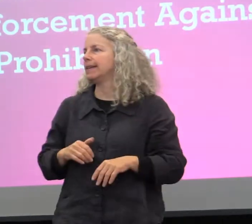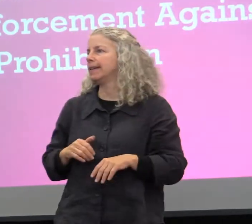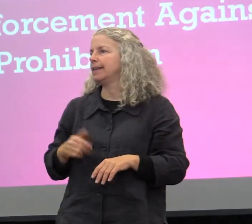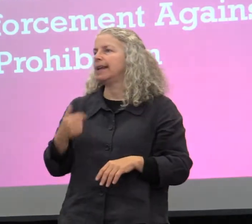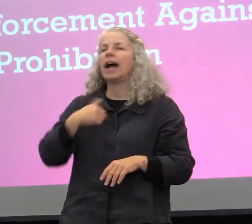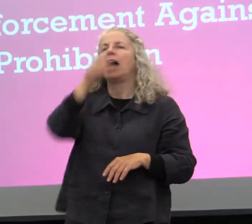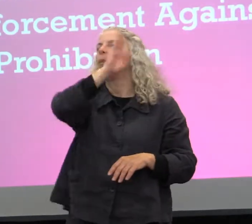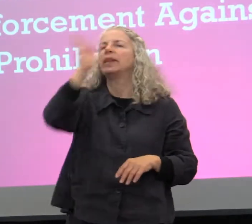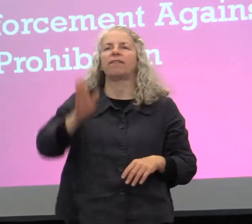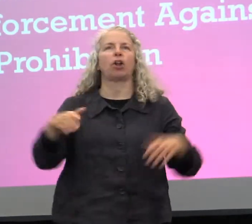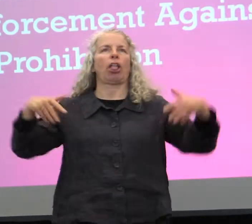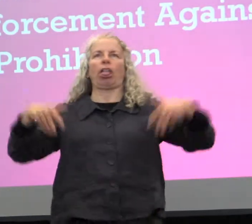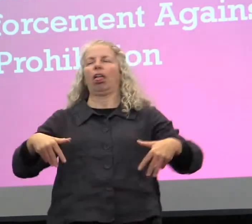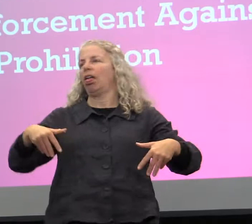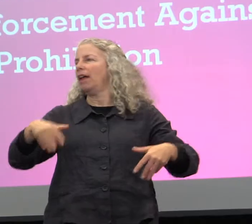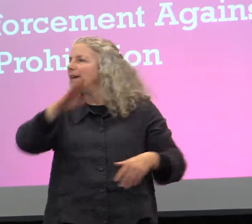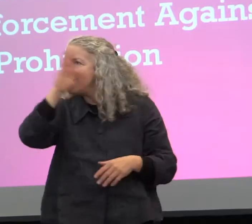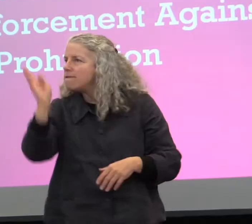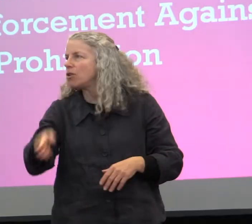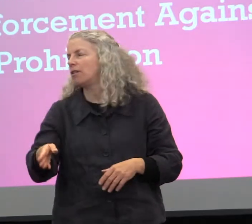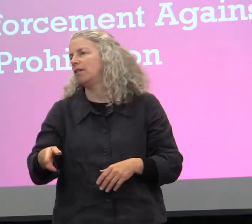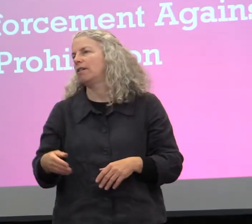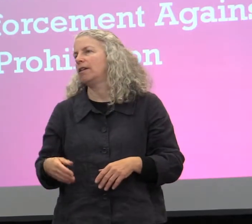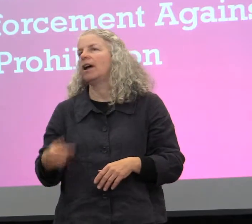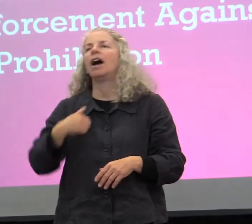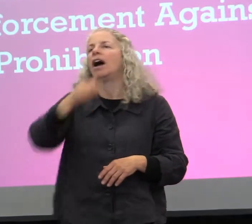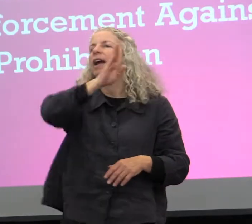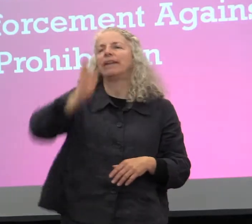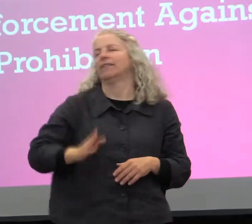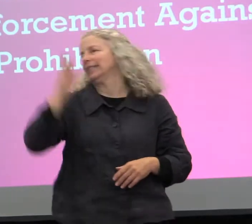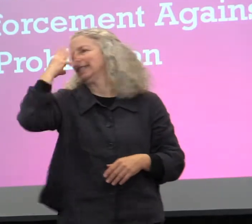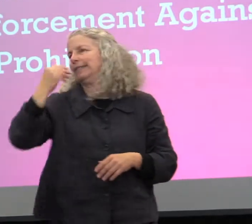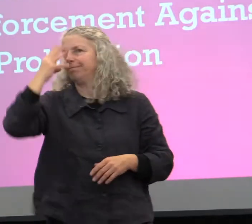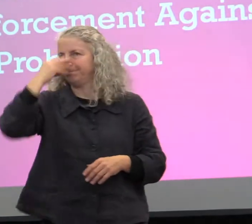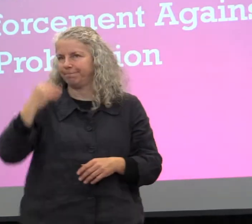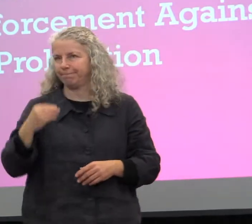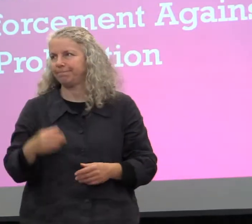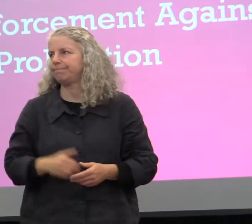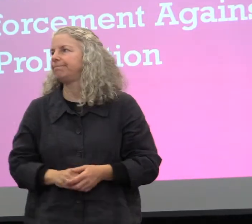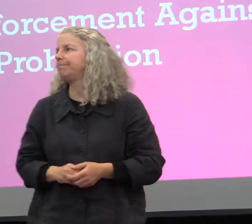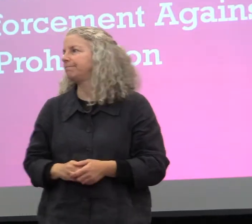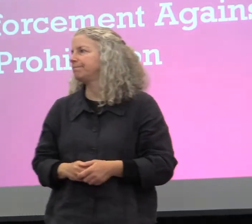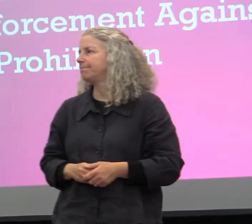I will never give up. I will never fall asleep.